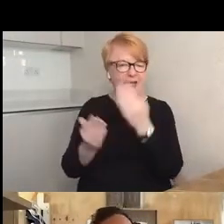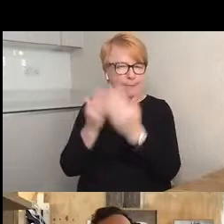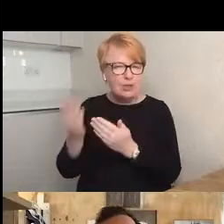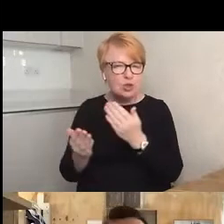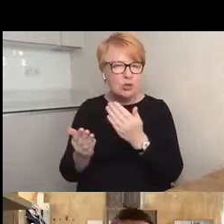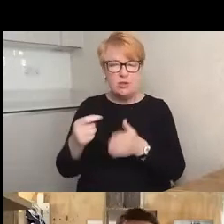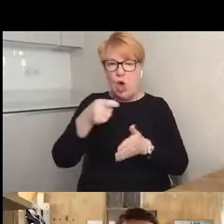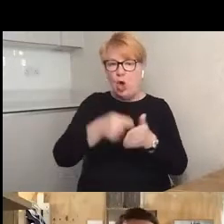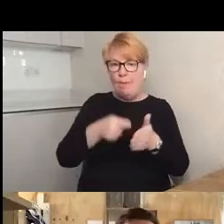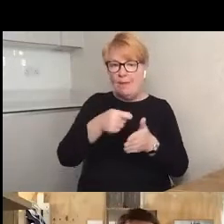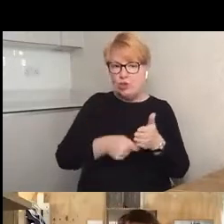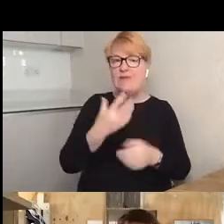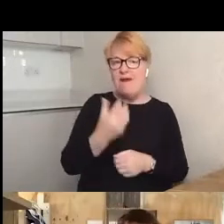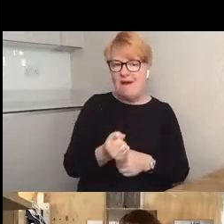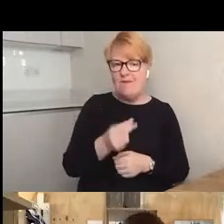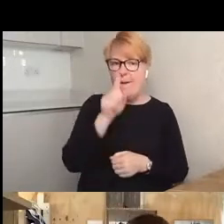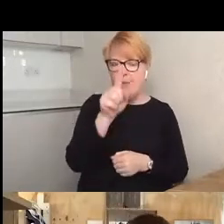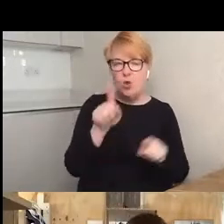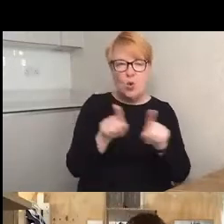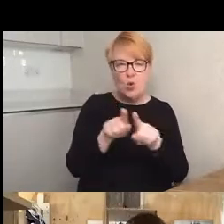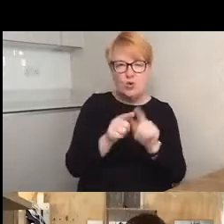but they also have a collaborative programme, and this particular project